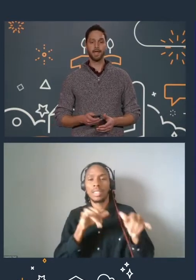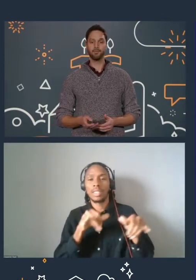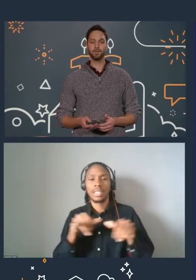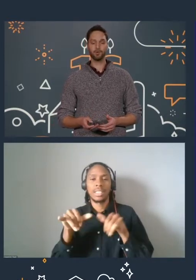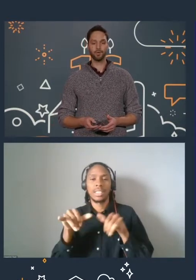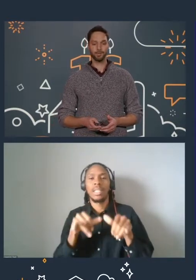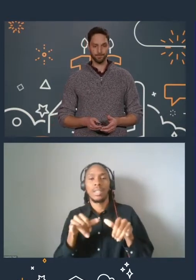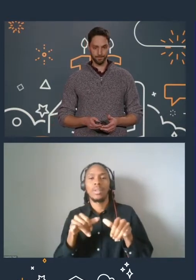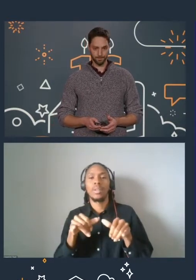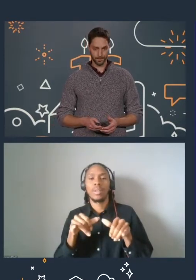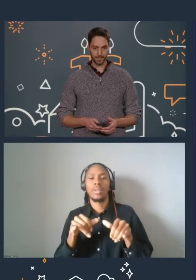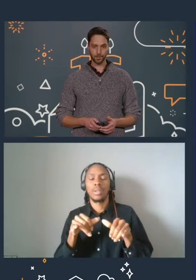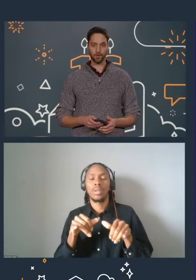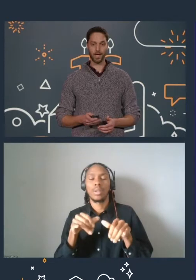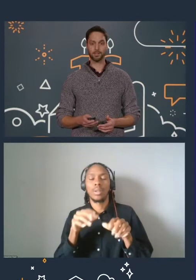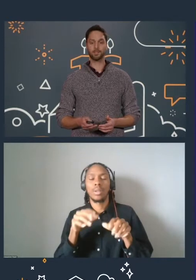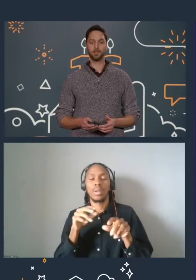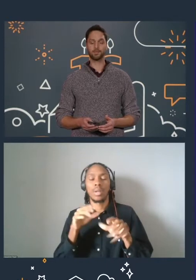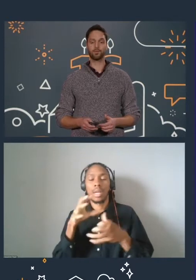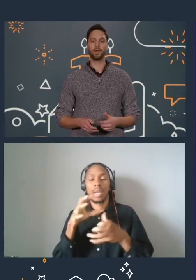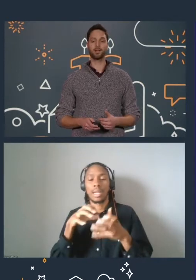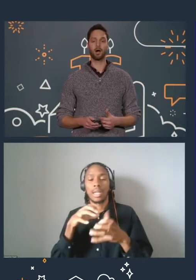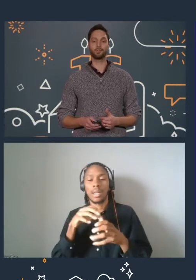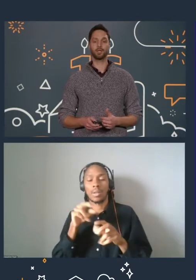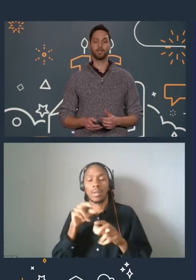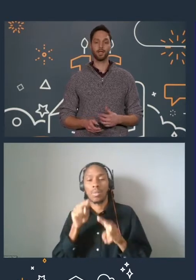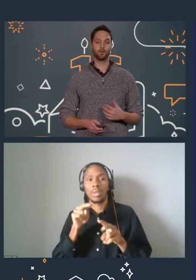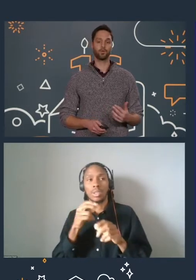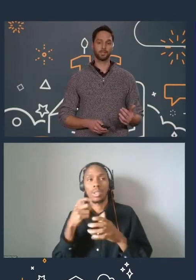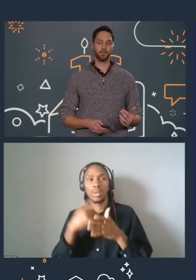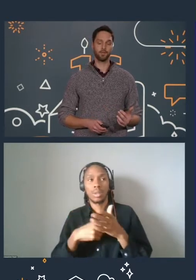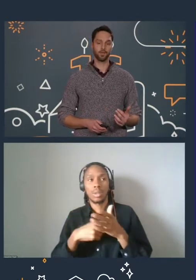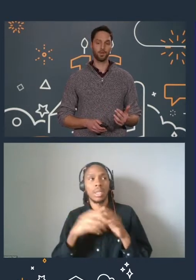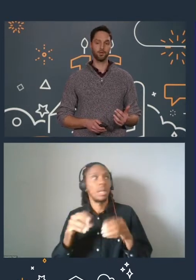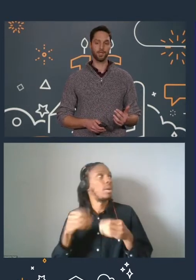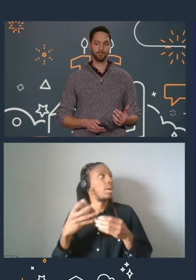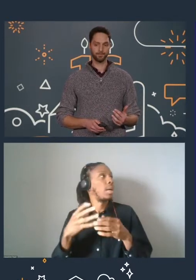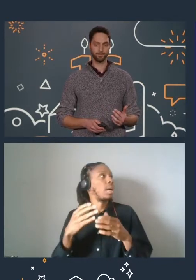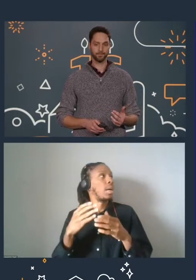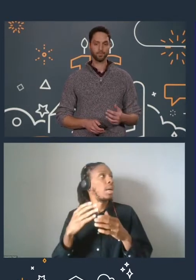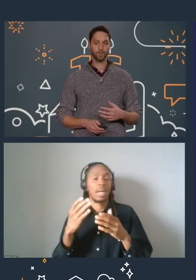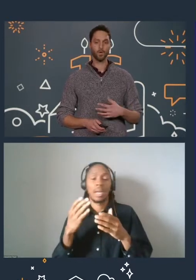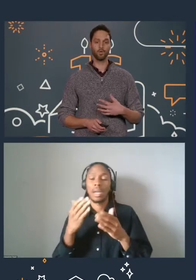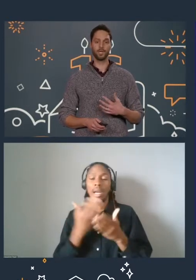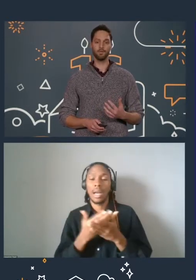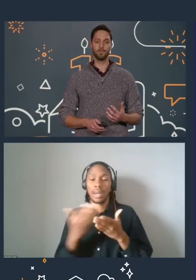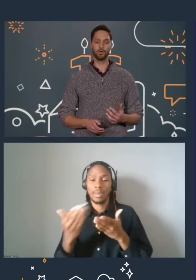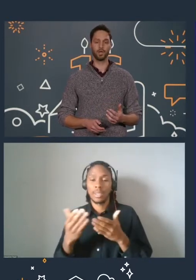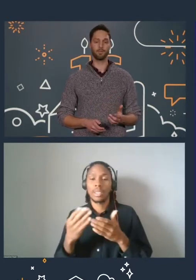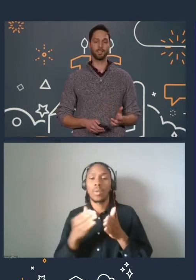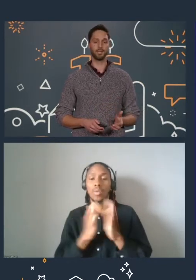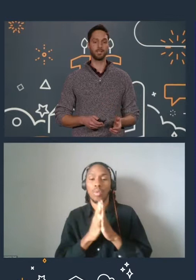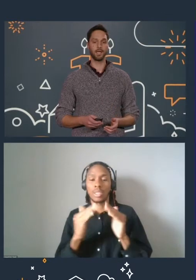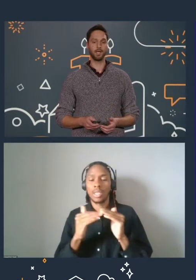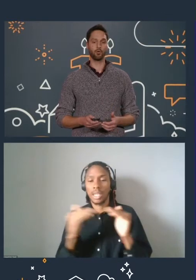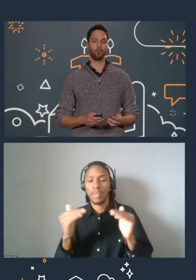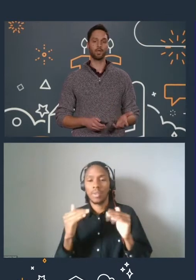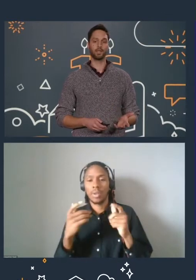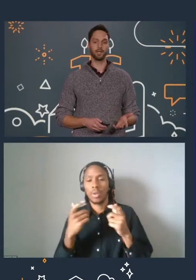Inventory and server access logs provide object and request level granularity with inventory updating daily or weekly,